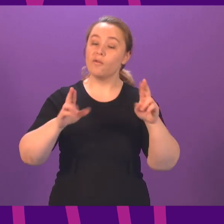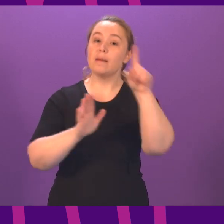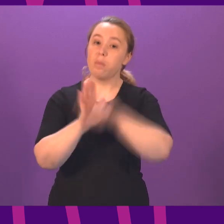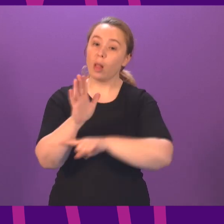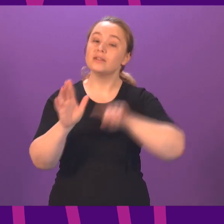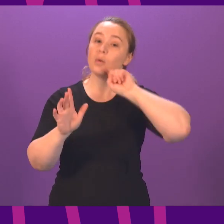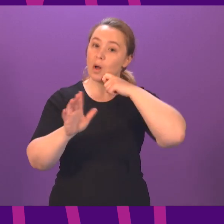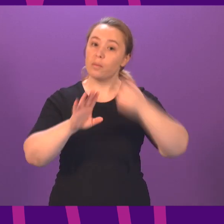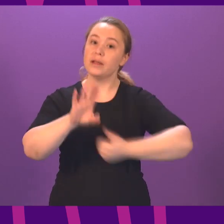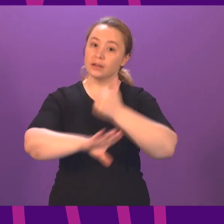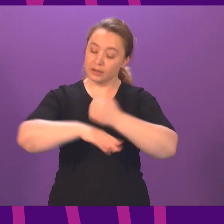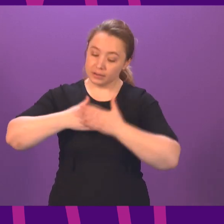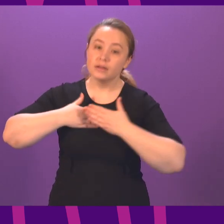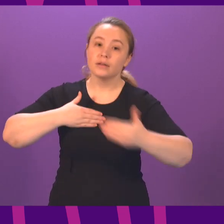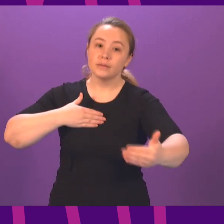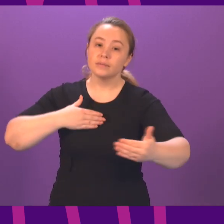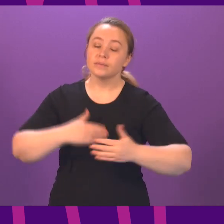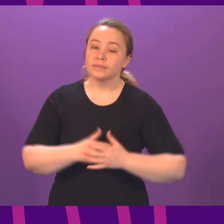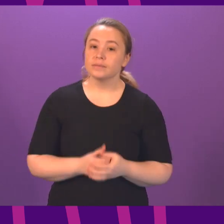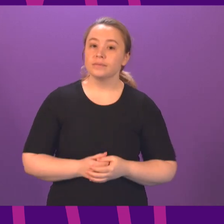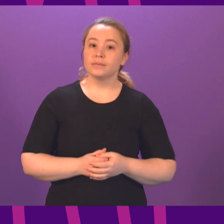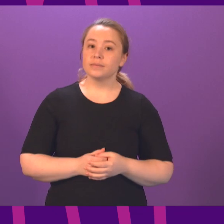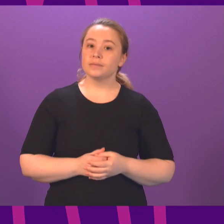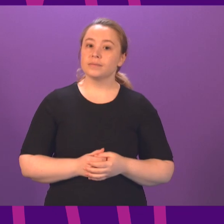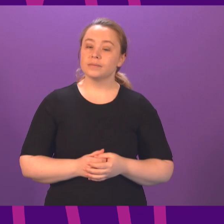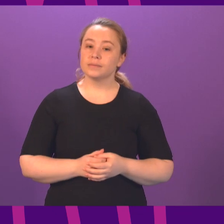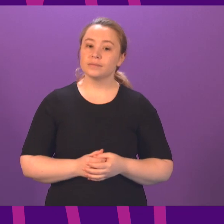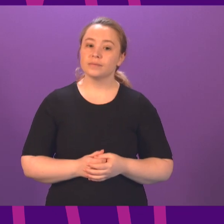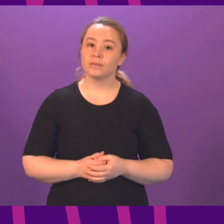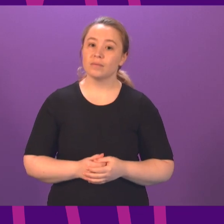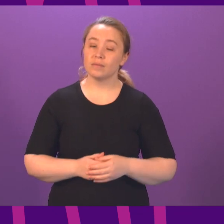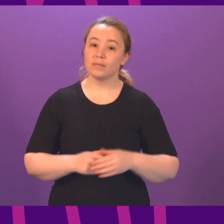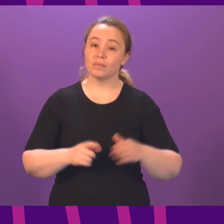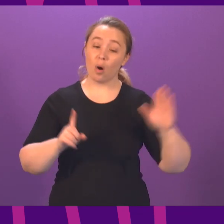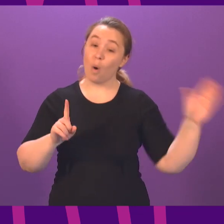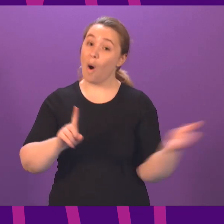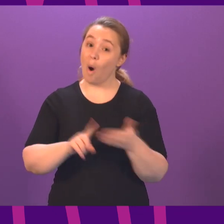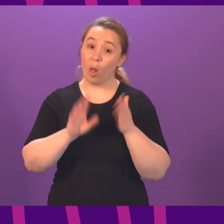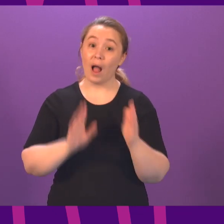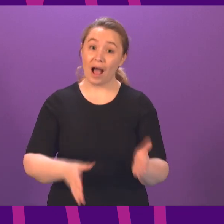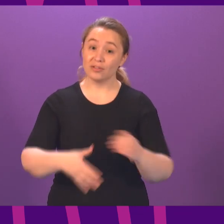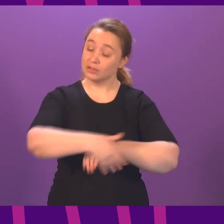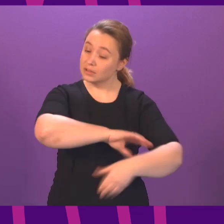On the wider issue, there is much more that we all need to do to tackle poverty. Like